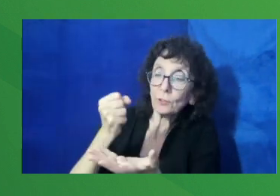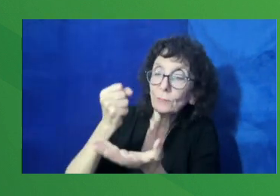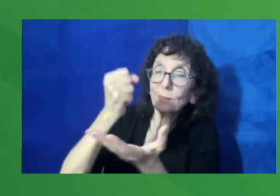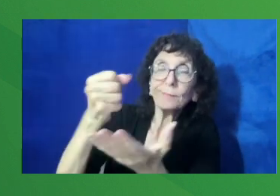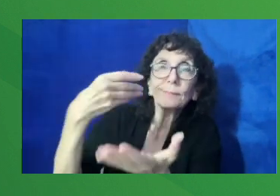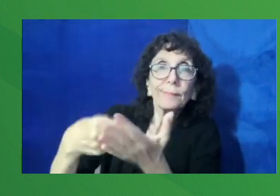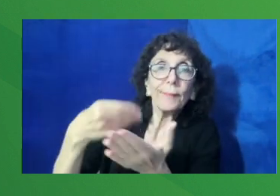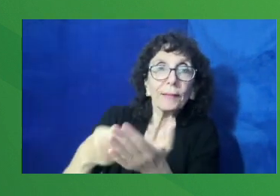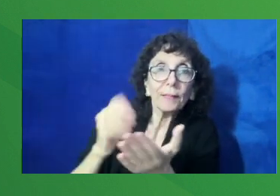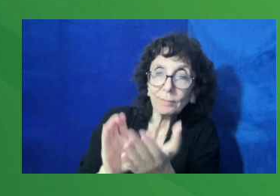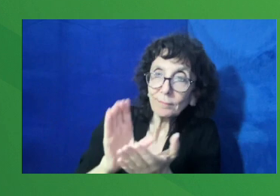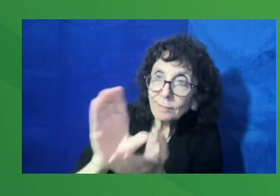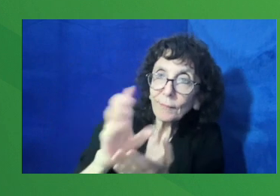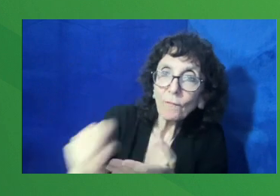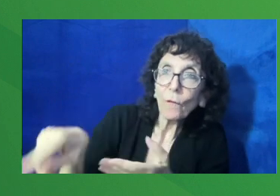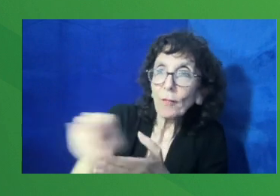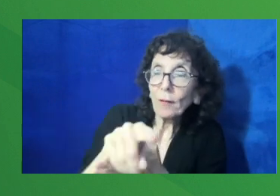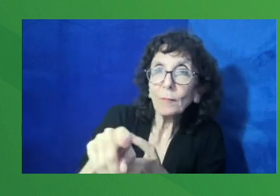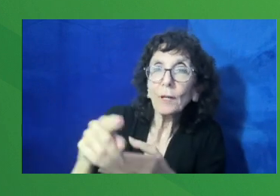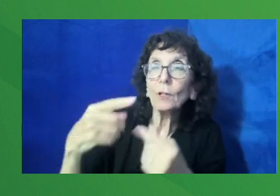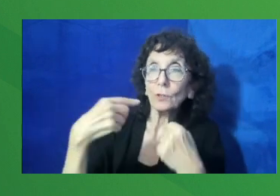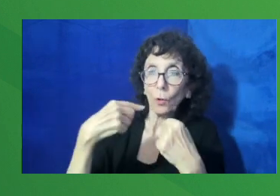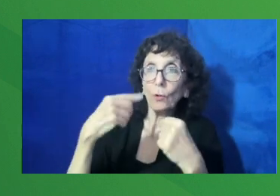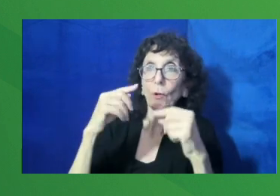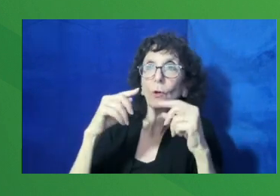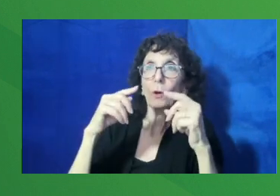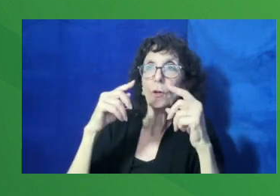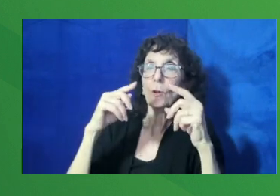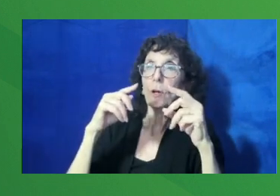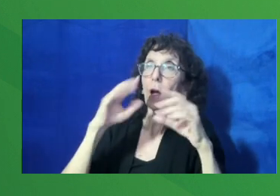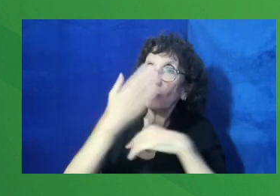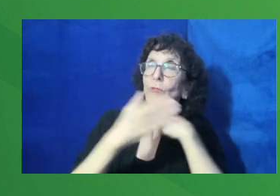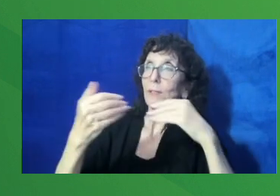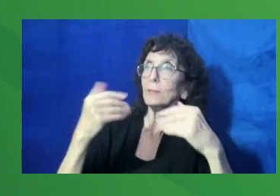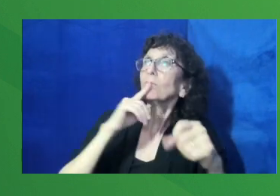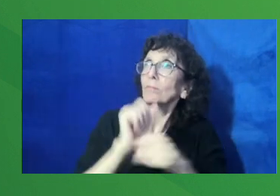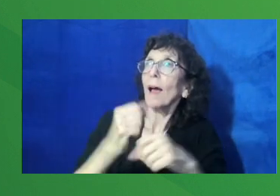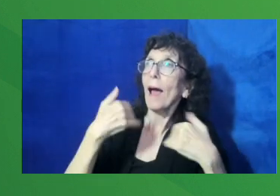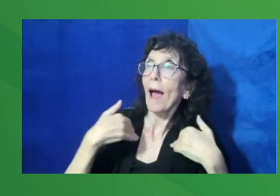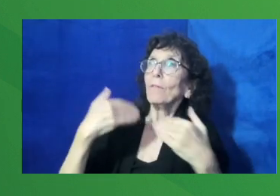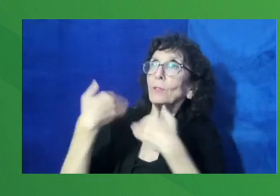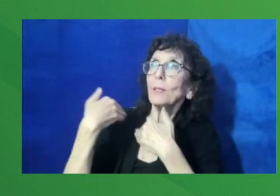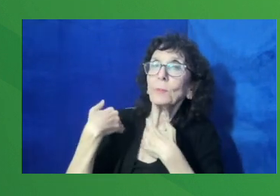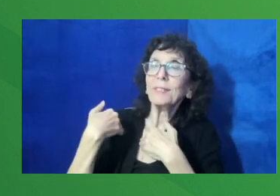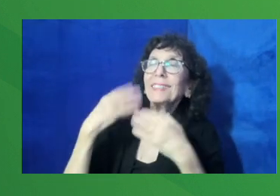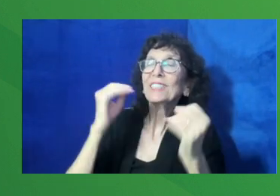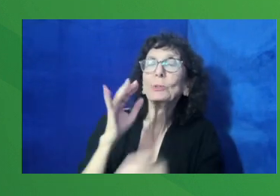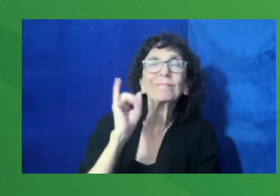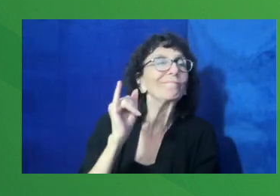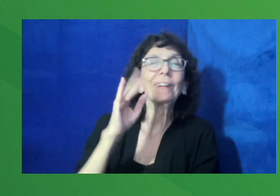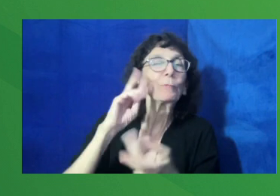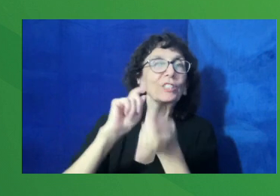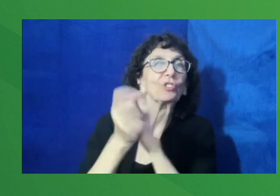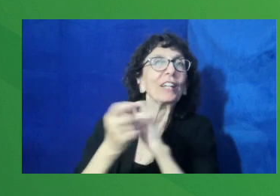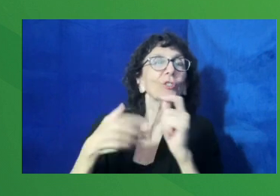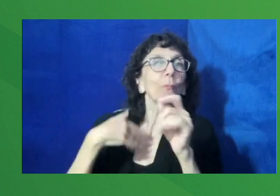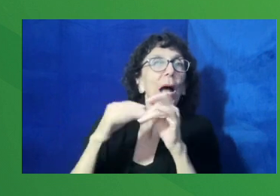is there. So, the teacher said, OK, I need to rework this. Let's go to the next slide. And when the teacher did this during the summer school,